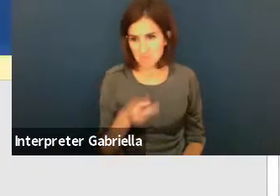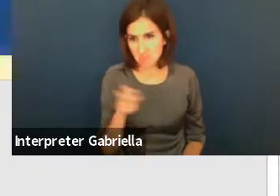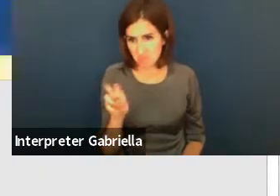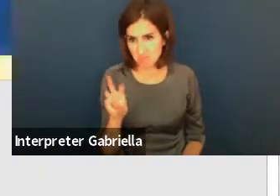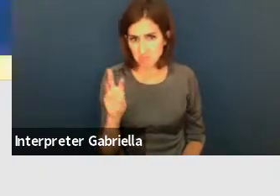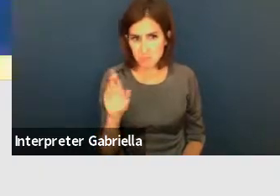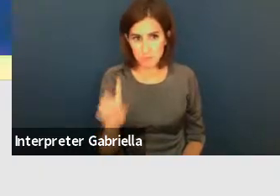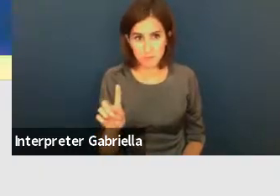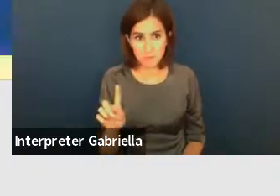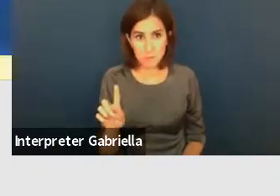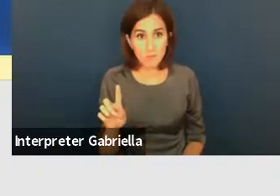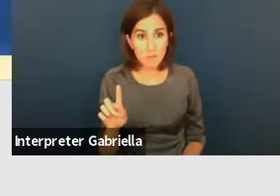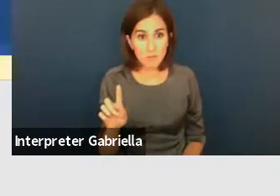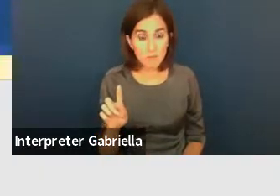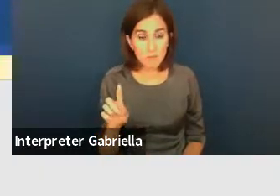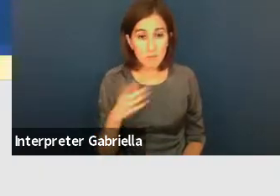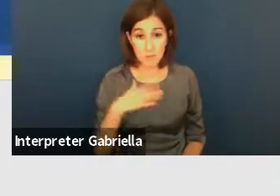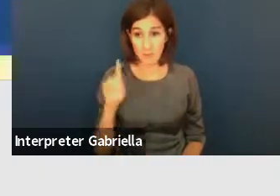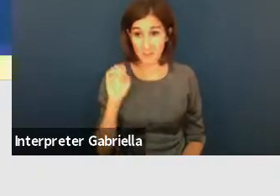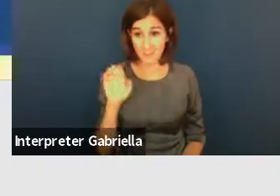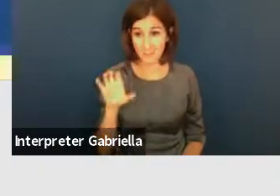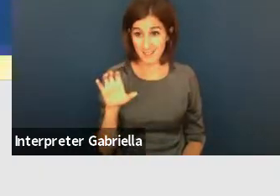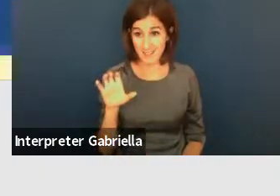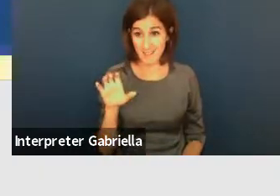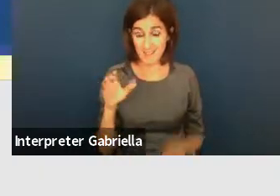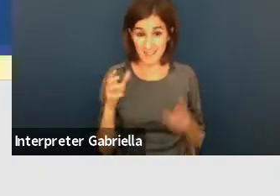Linda Kobashigawa: And my document is export it should have